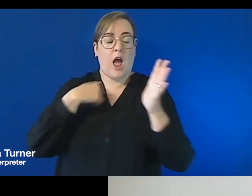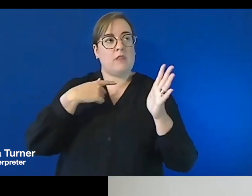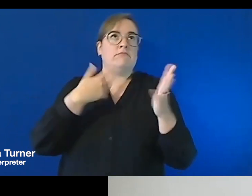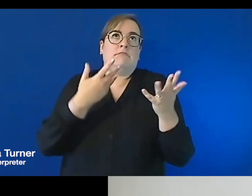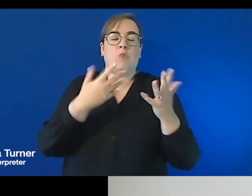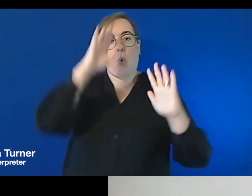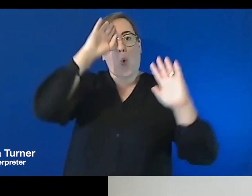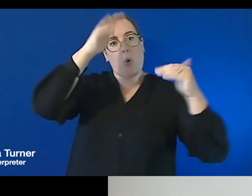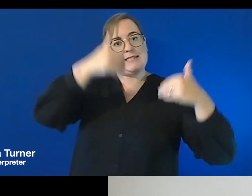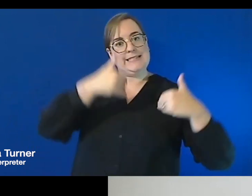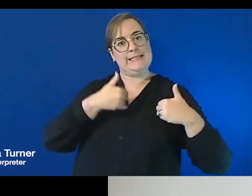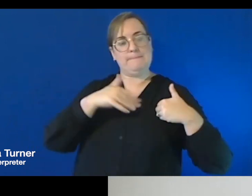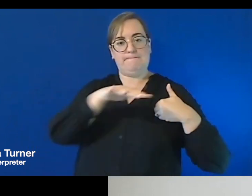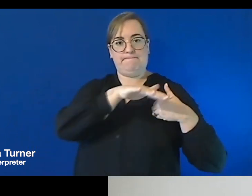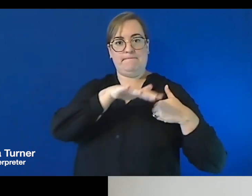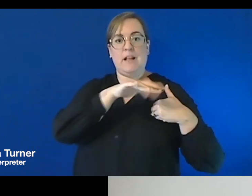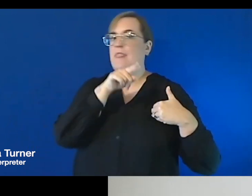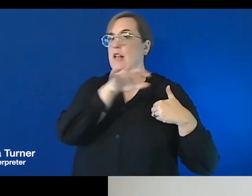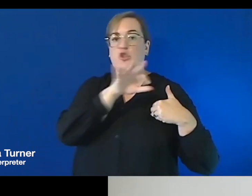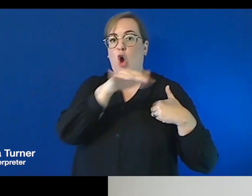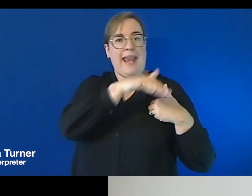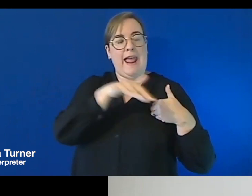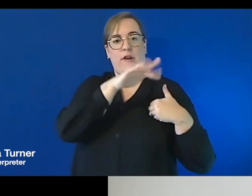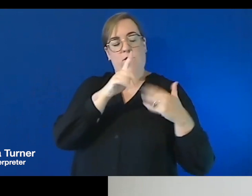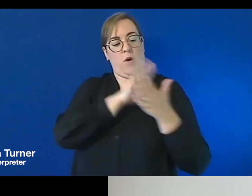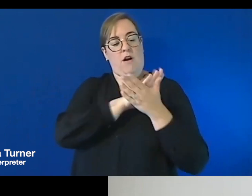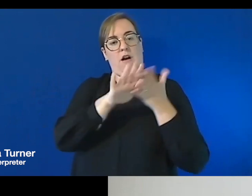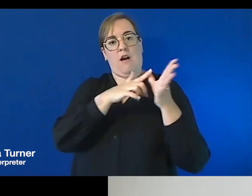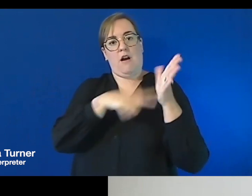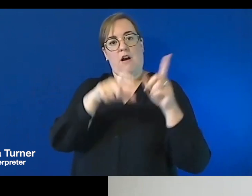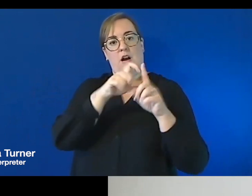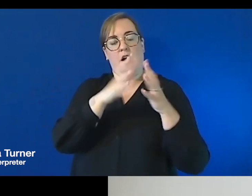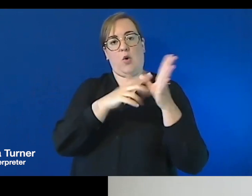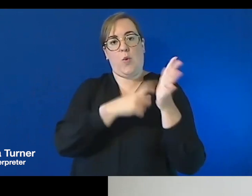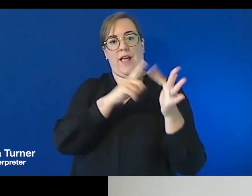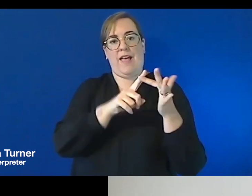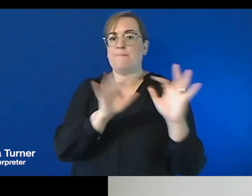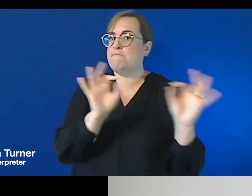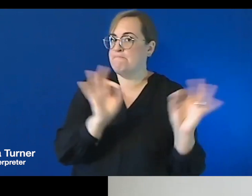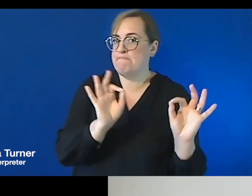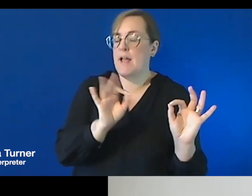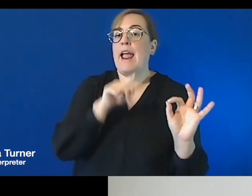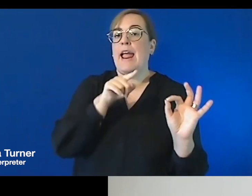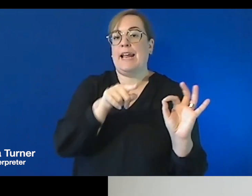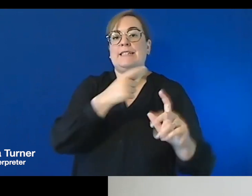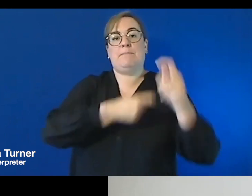hardware development anymore, it's a field of learning companies because you need to create